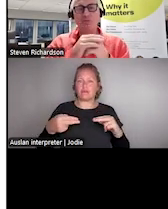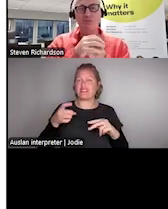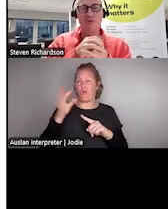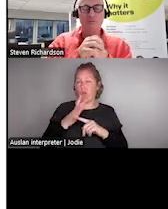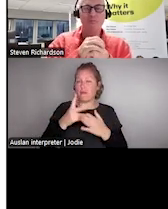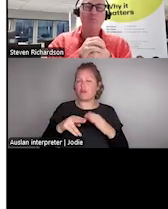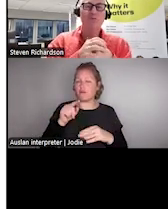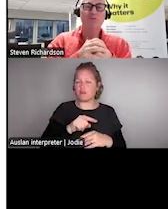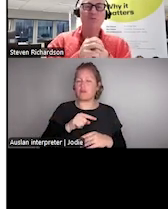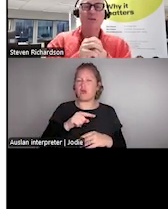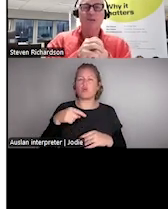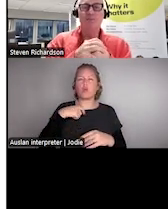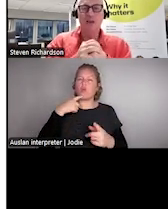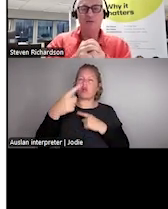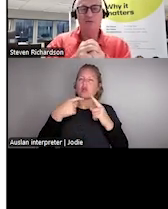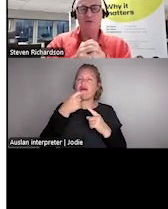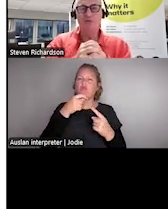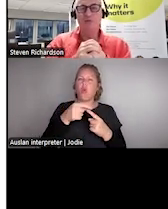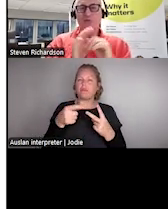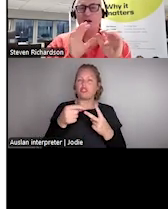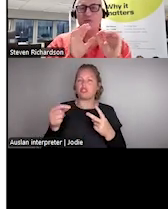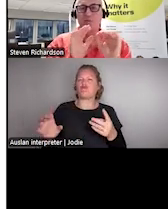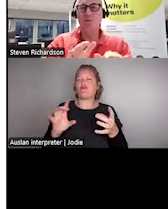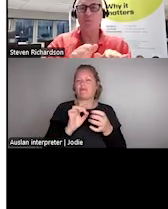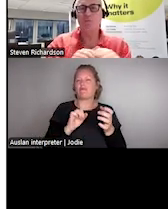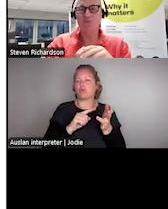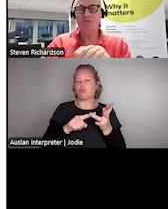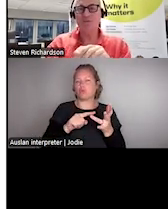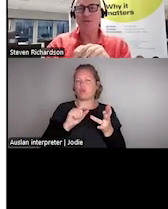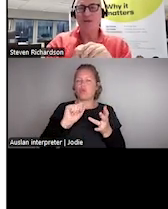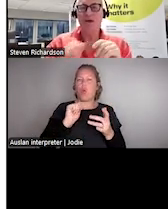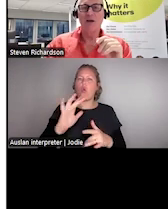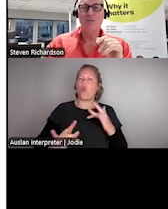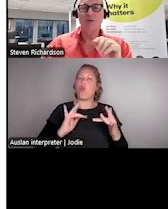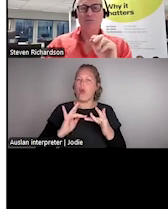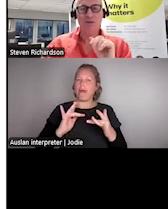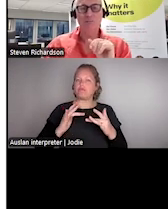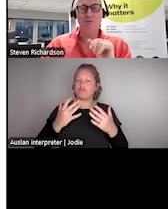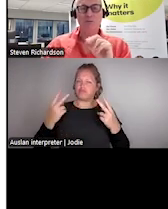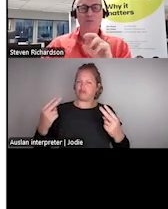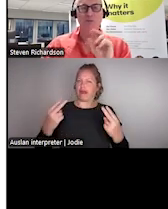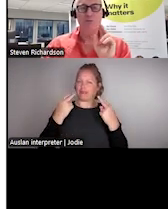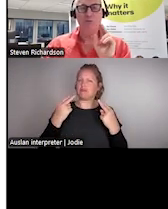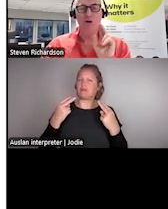talk through a couple of options in relation to your web presence, but it is really important to